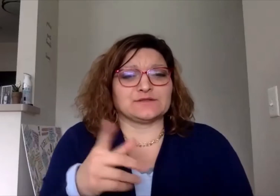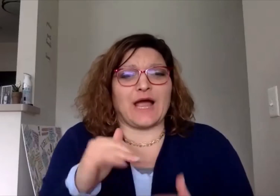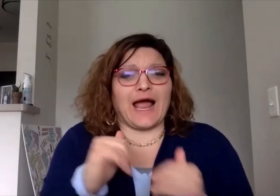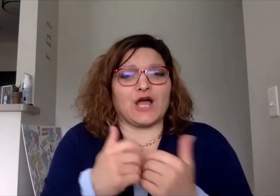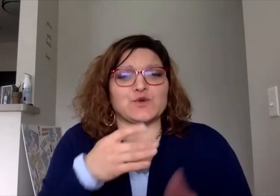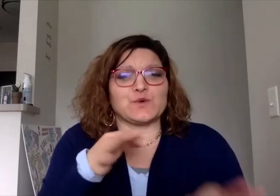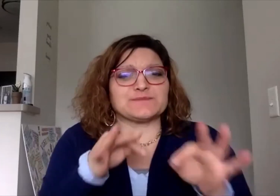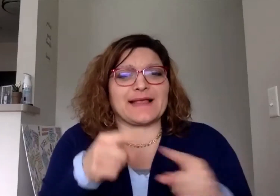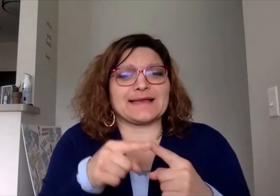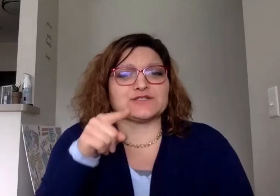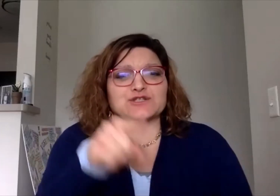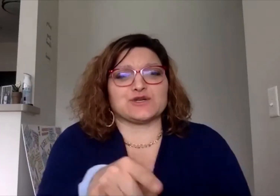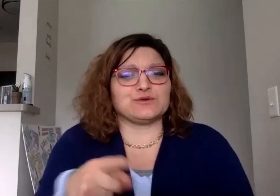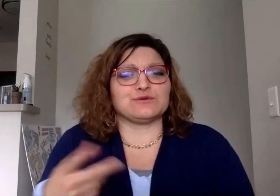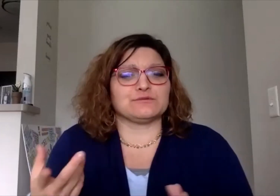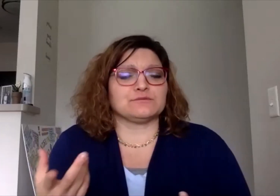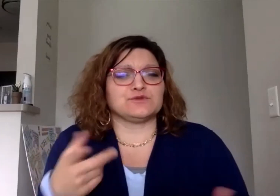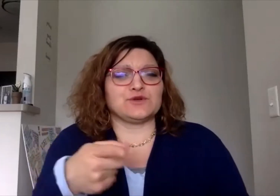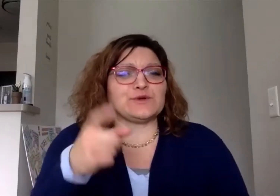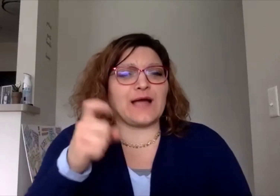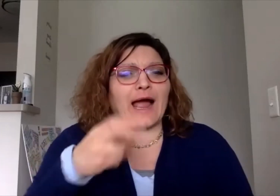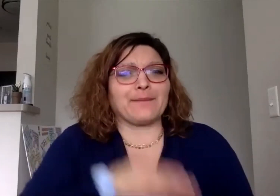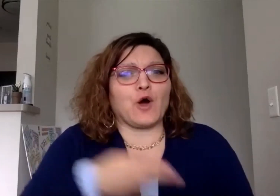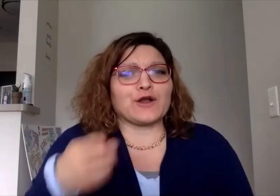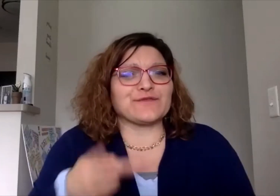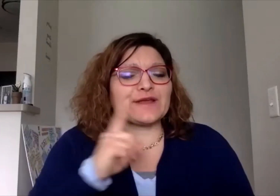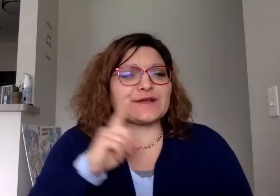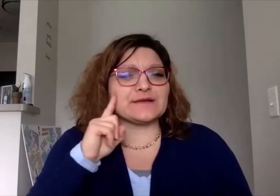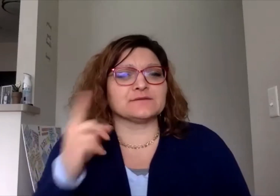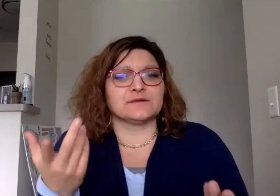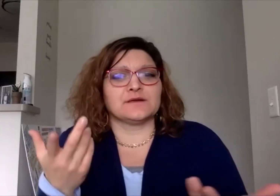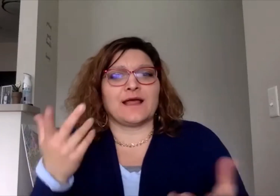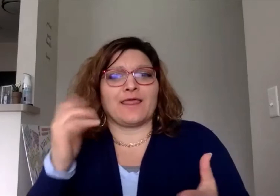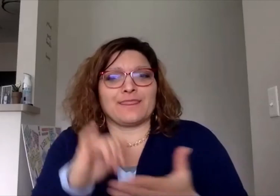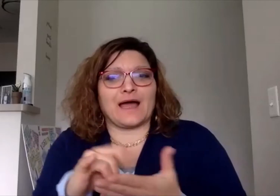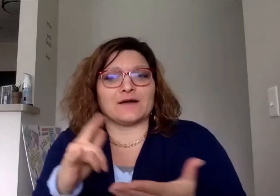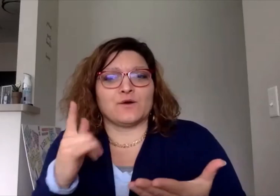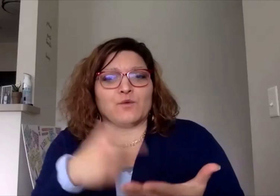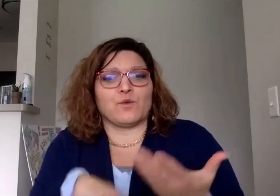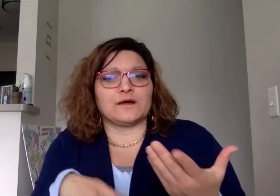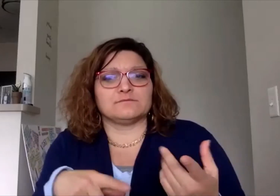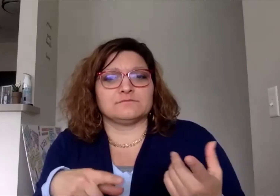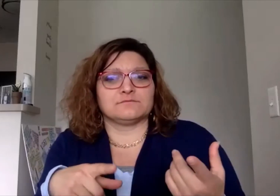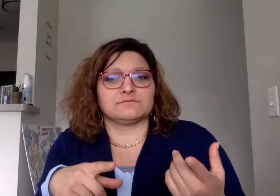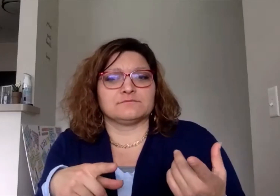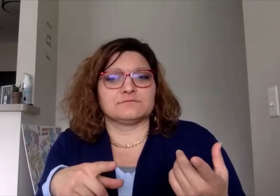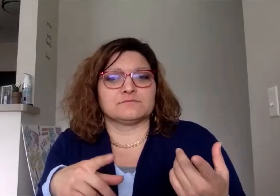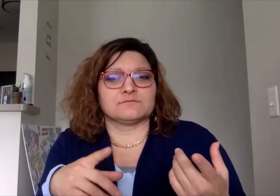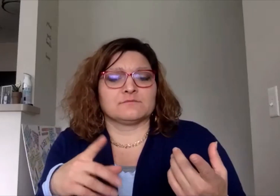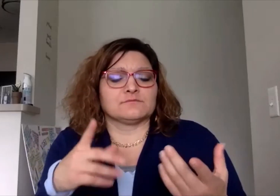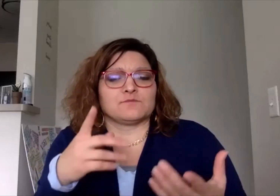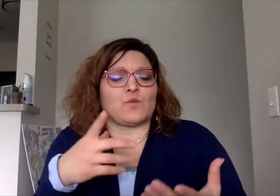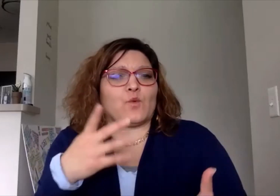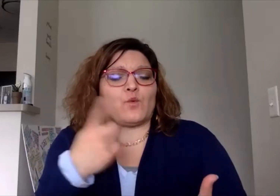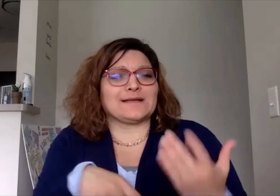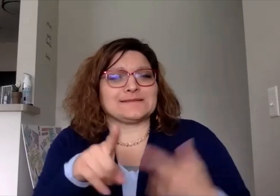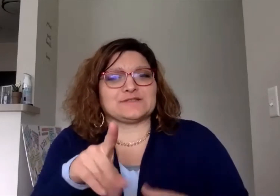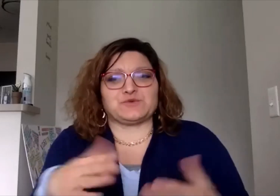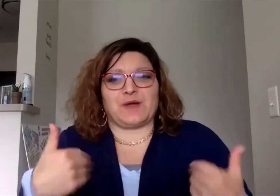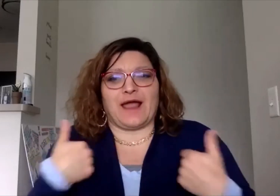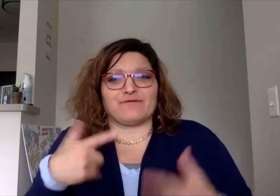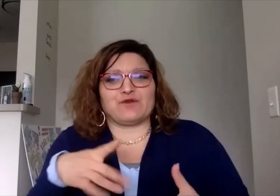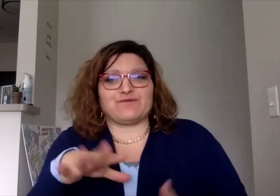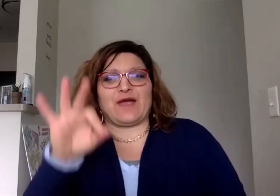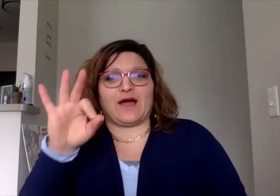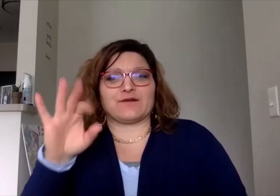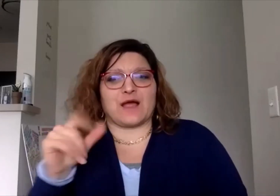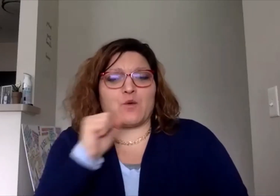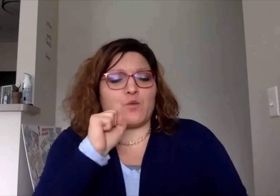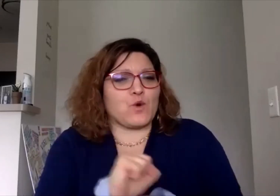and so how do you explain it to new i'm hard of hearing and that what what did you have